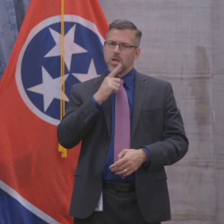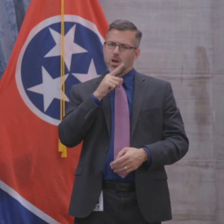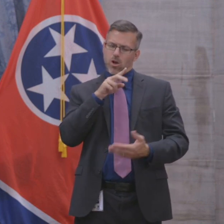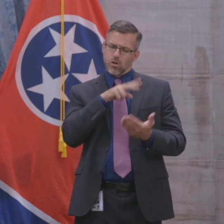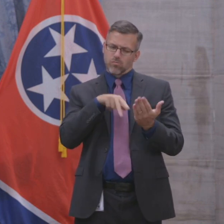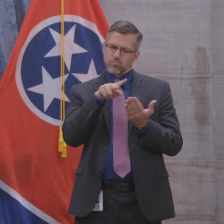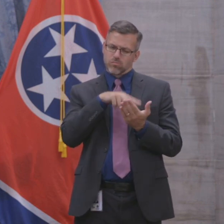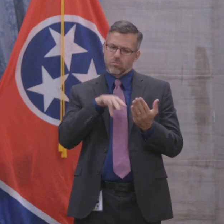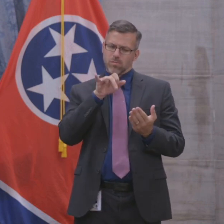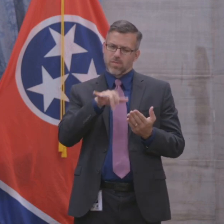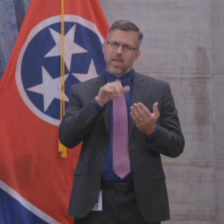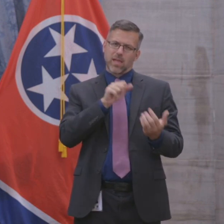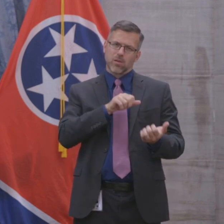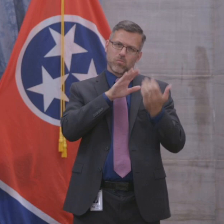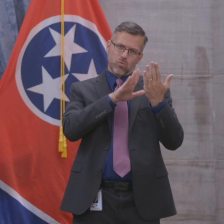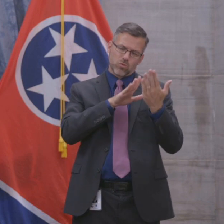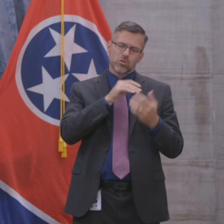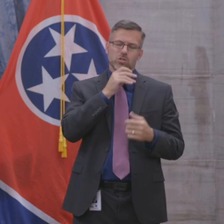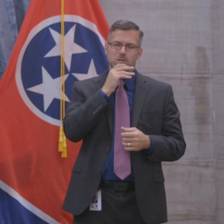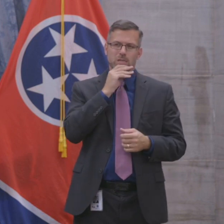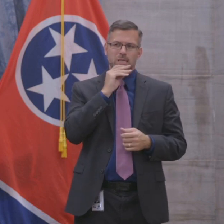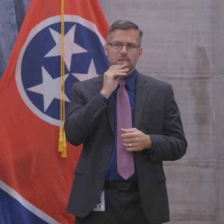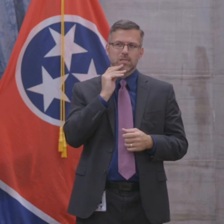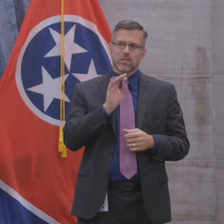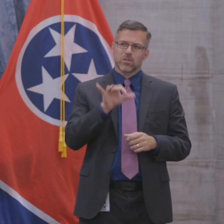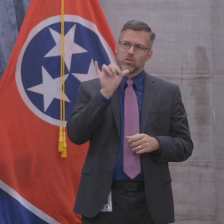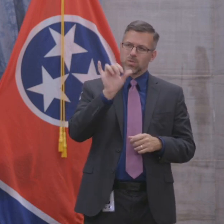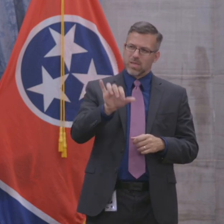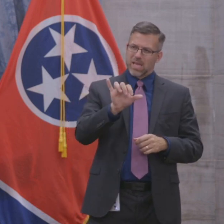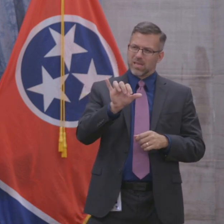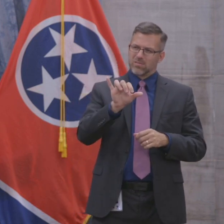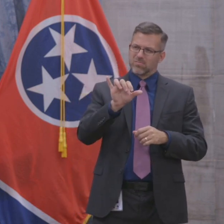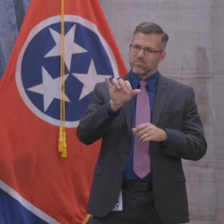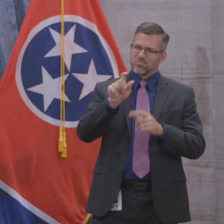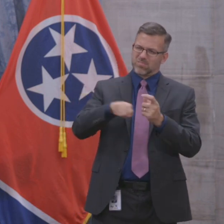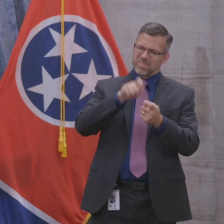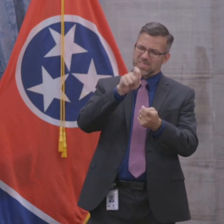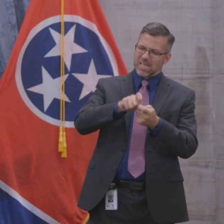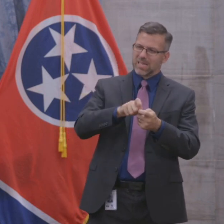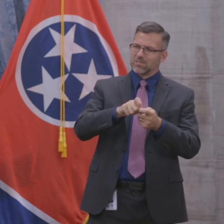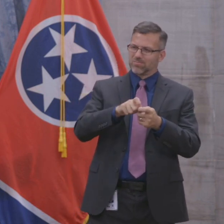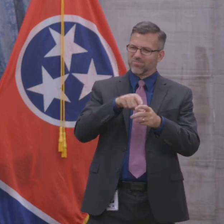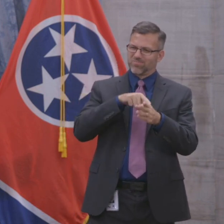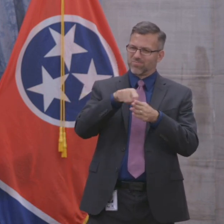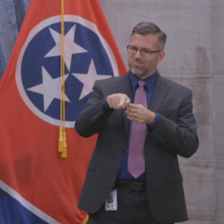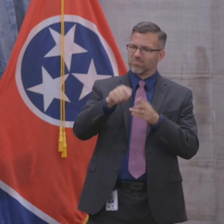parole recently and also encouraged him not to apply. He's served a first time arrest, 15-year sentence off of that.